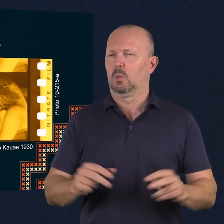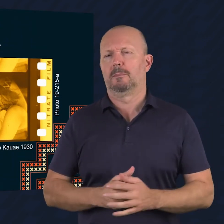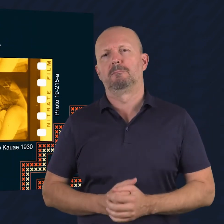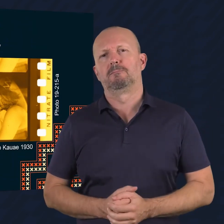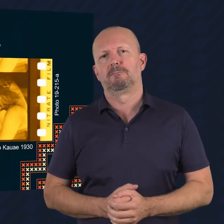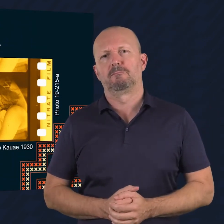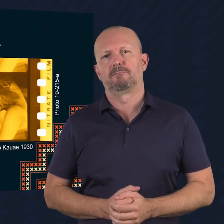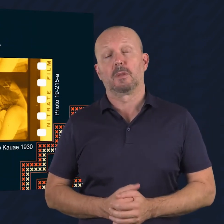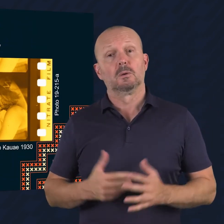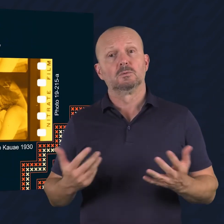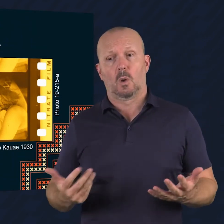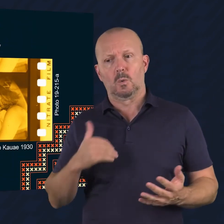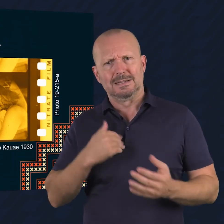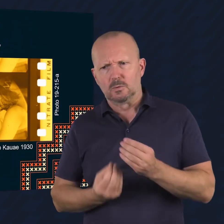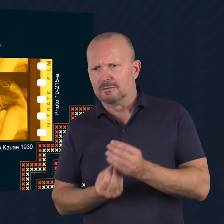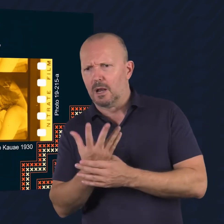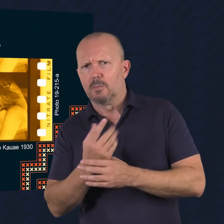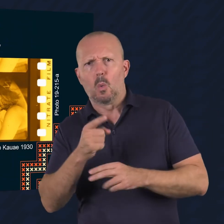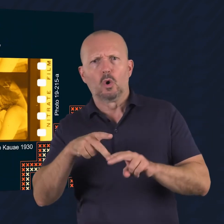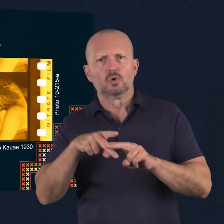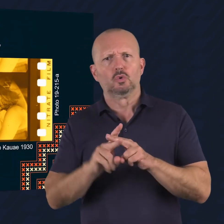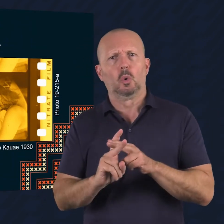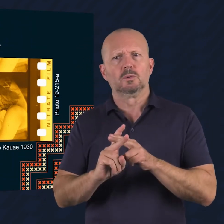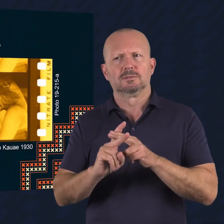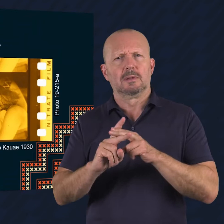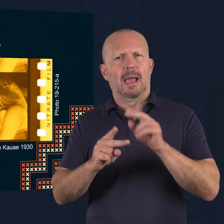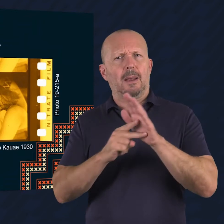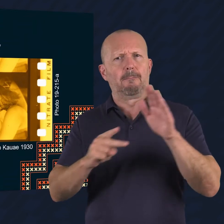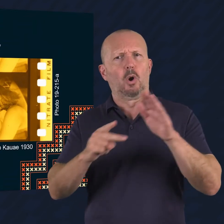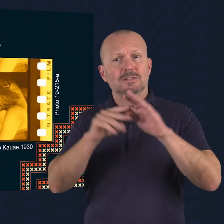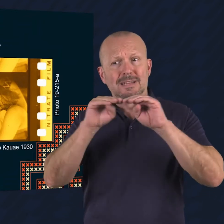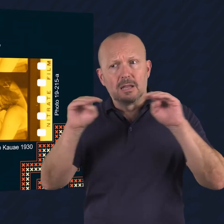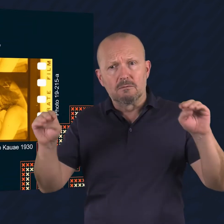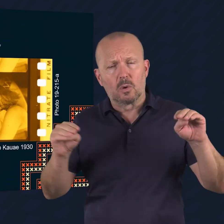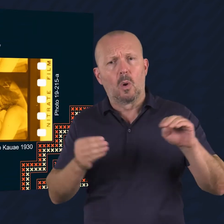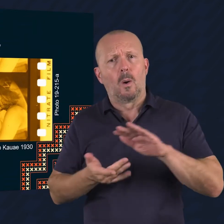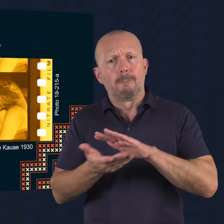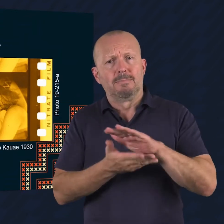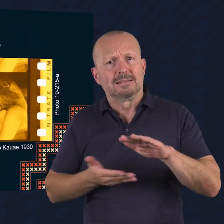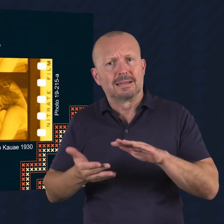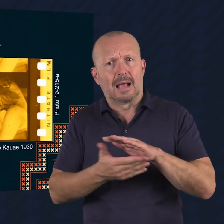What tools then need to be developed at a policy level, at a metadata level, at a practice level?